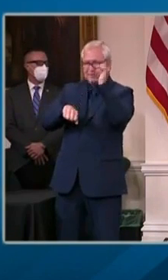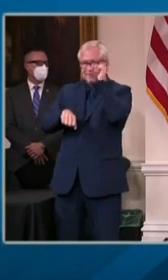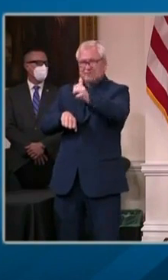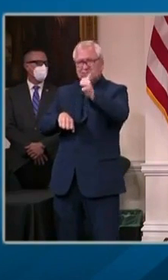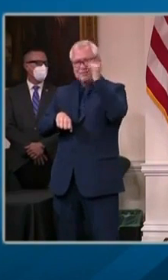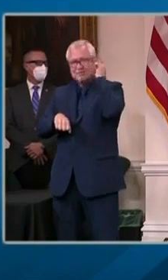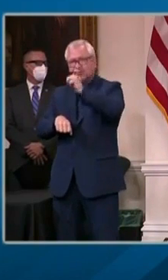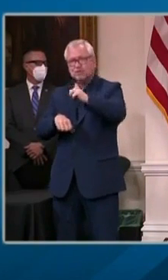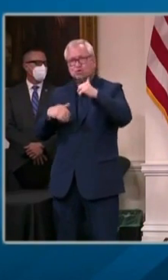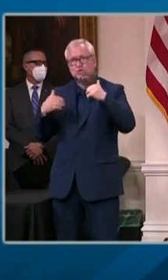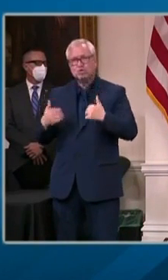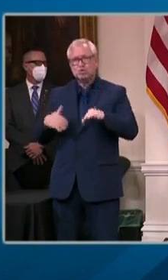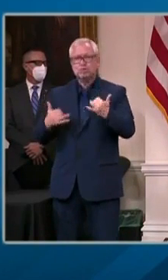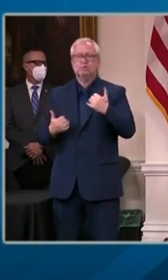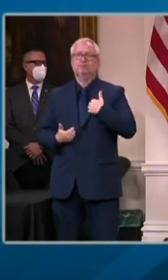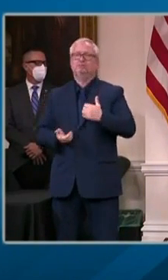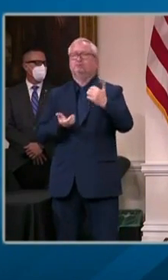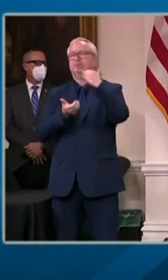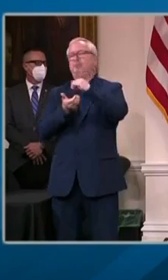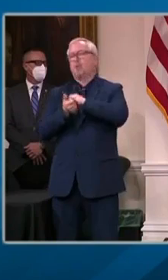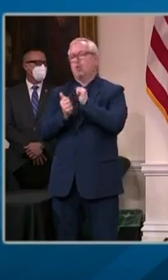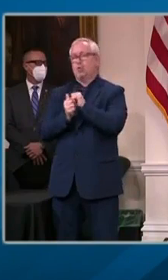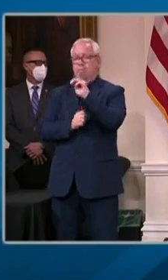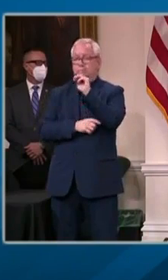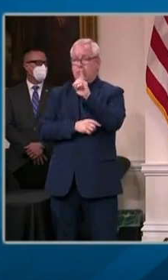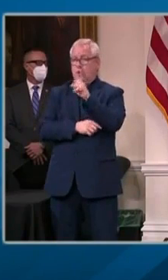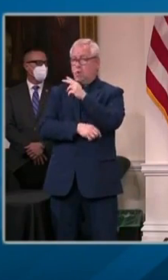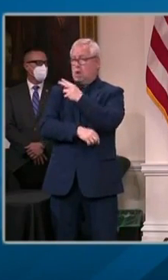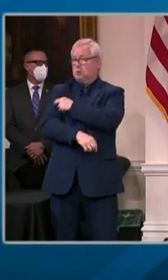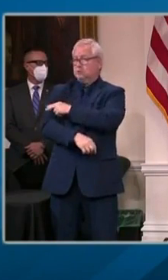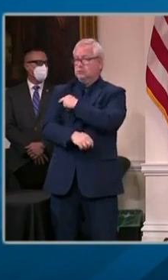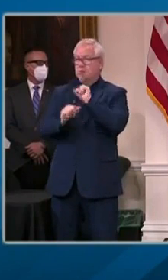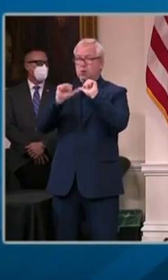SPREAD THIN AND OPERATING UNDER IMMENSE STRAIN AND STRESS.